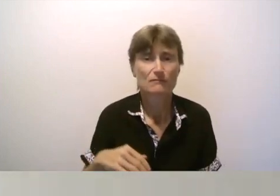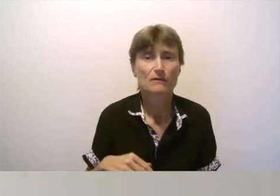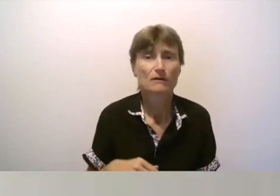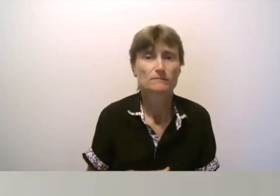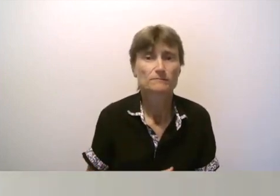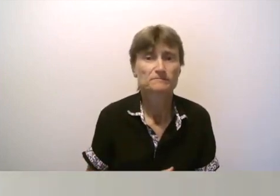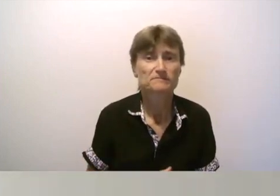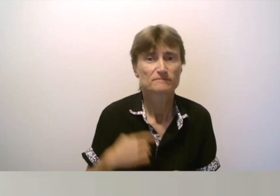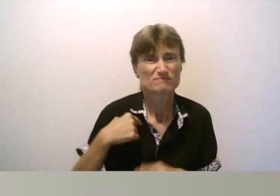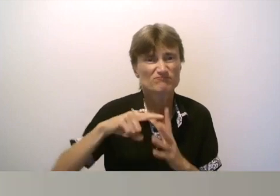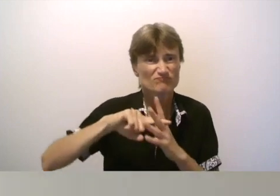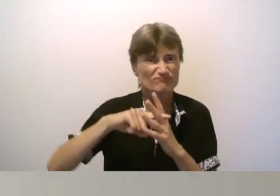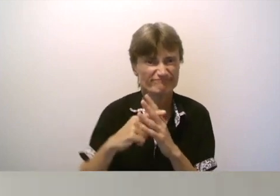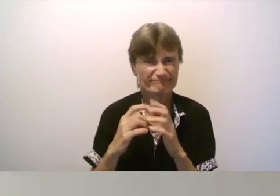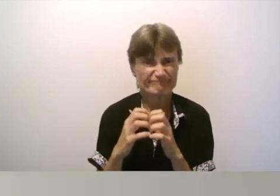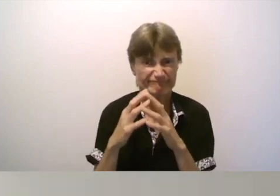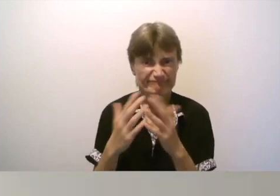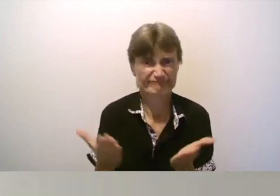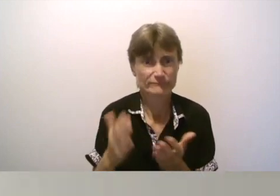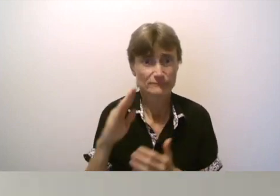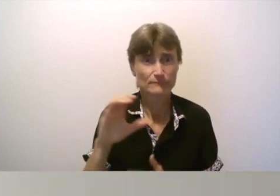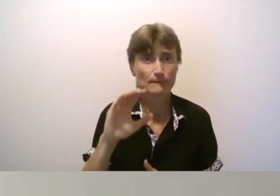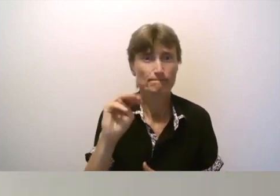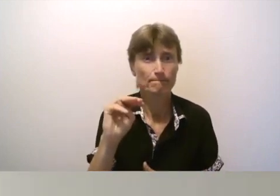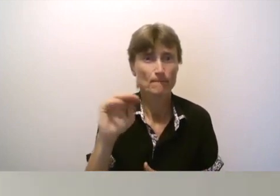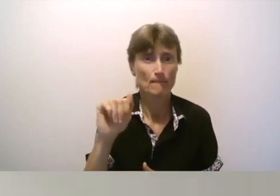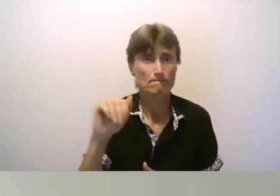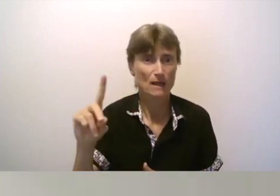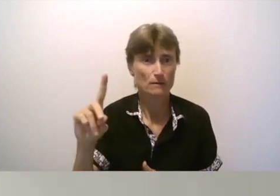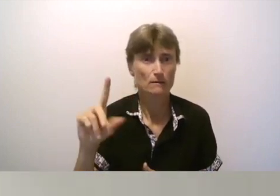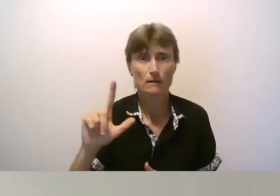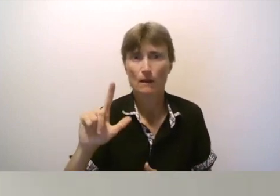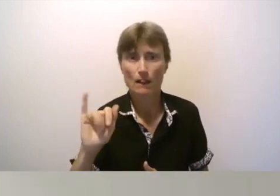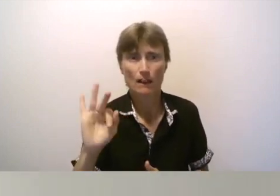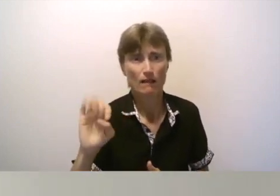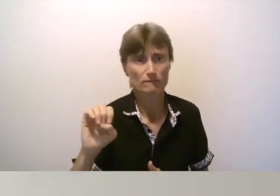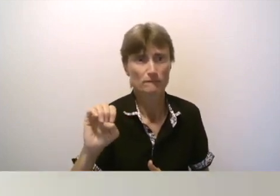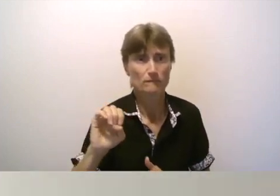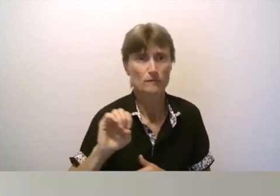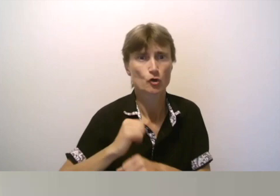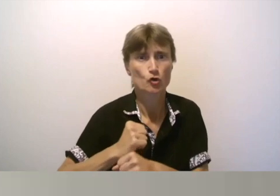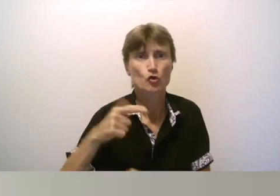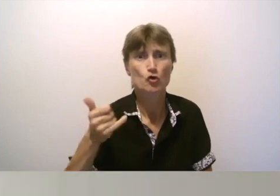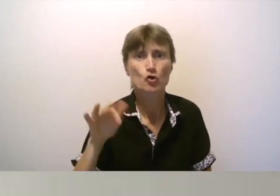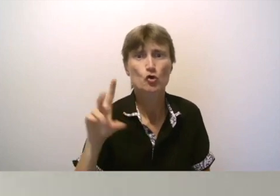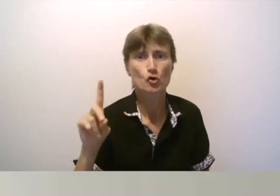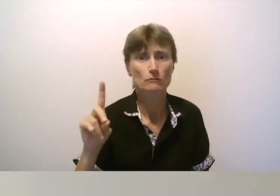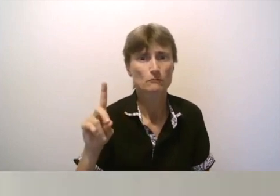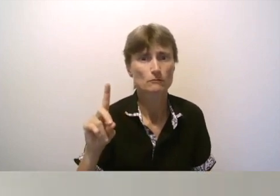initiative here in d.c called mad lifeguards and it's a it's a basically an old-fashioned phone tree where uh